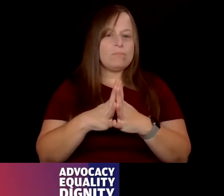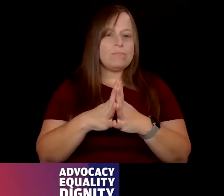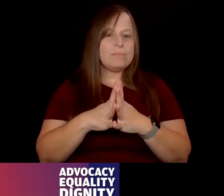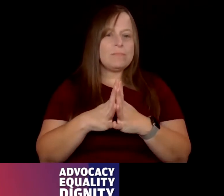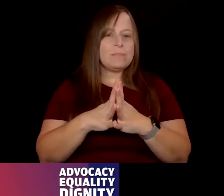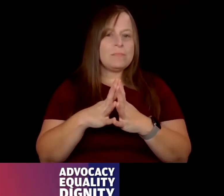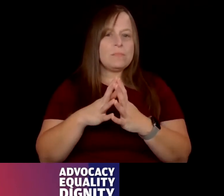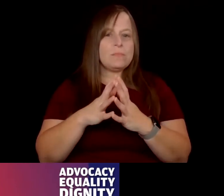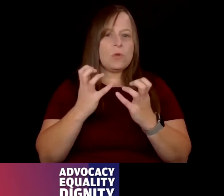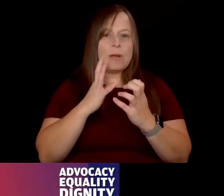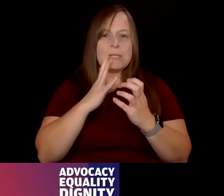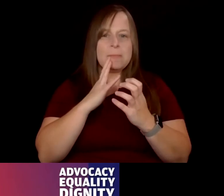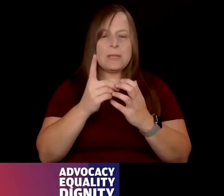Chrissy, did you wanna speak to that?